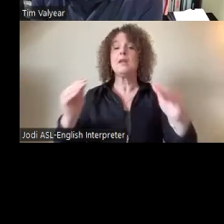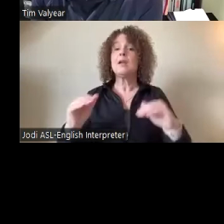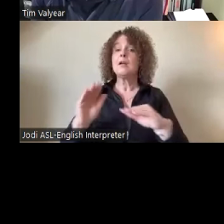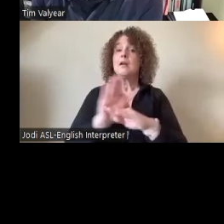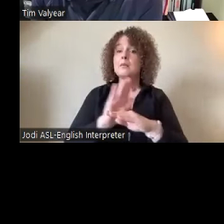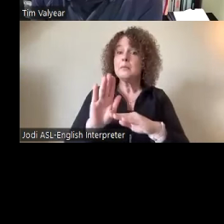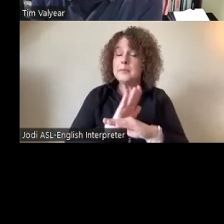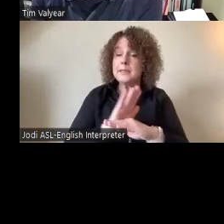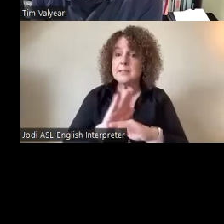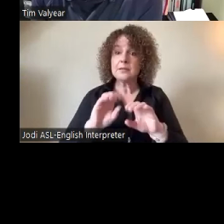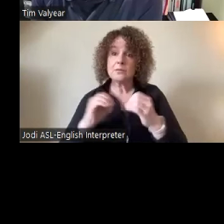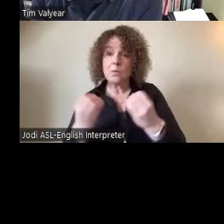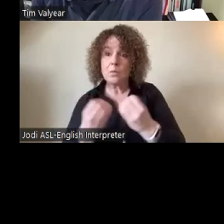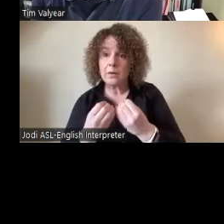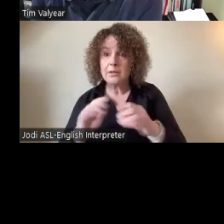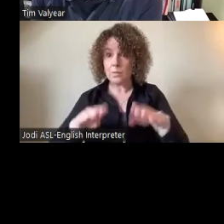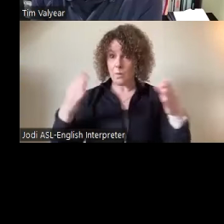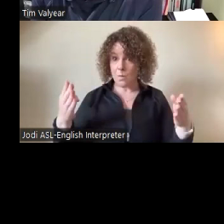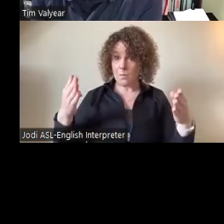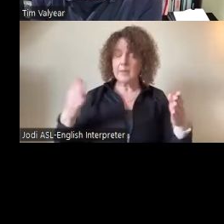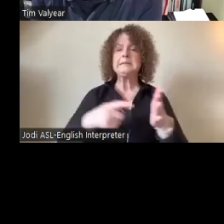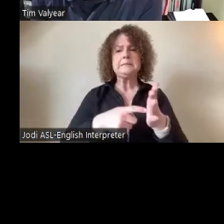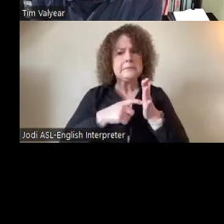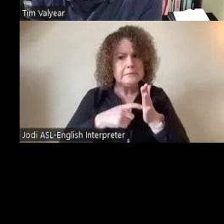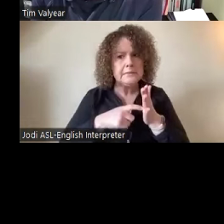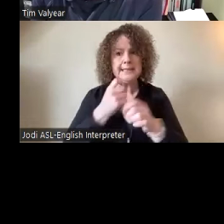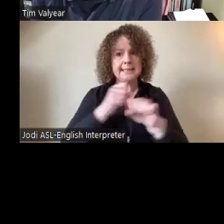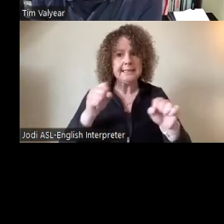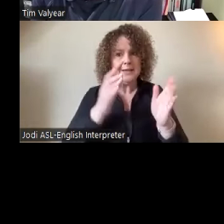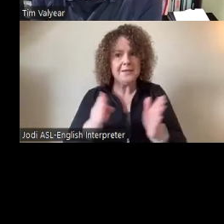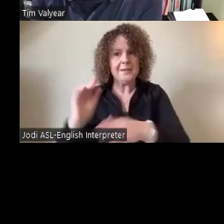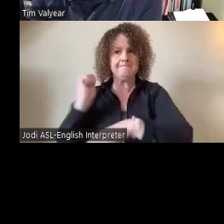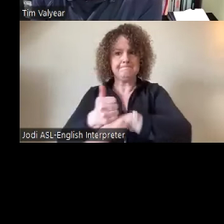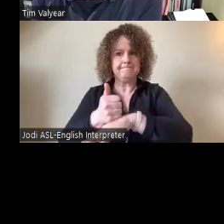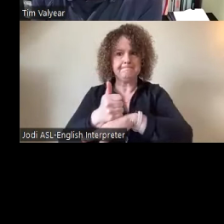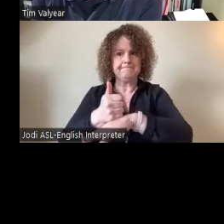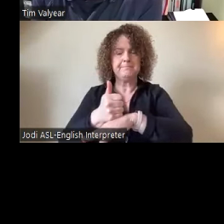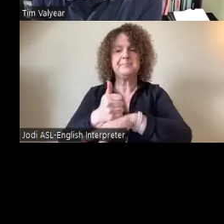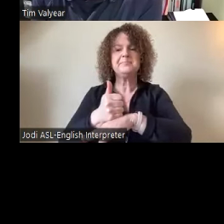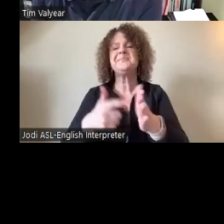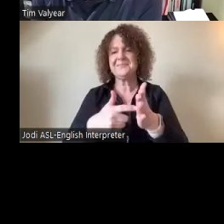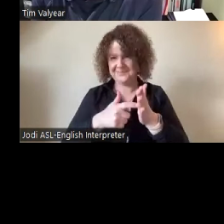as masks, face coverings requirements, and passive screenings of patrons remain in place. And businesses and